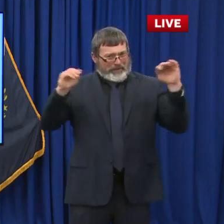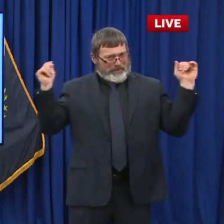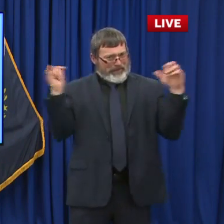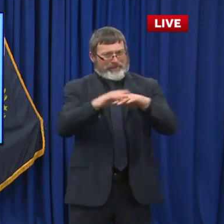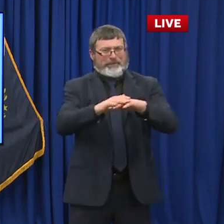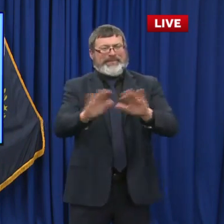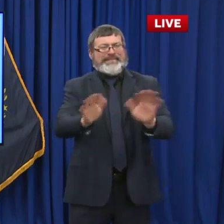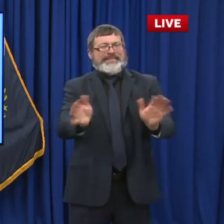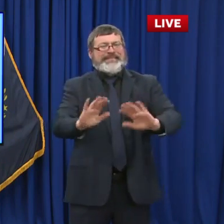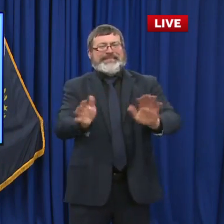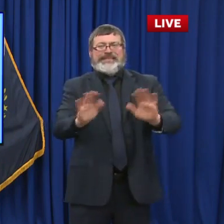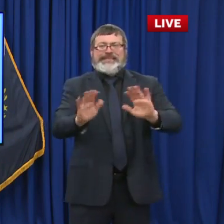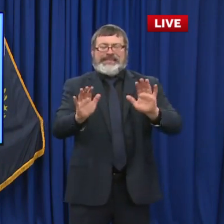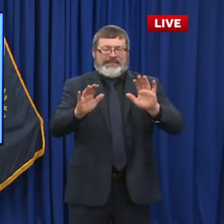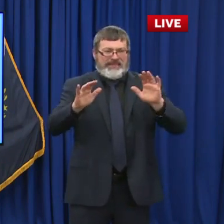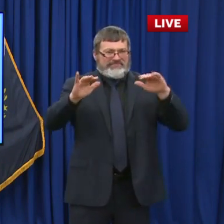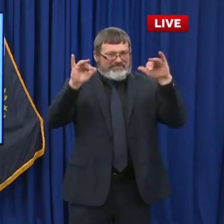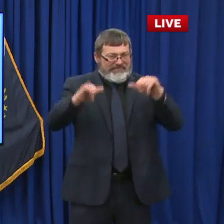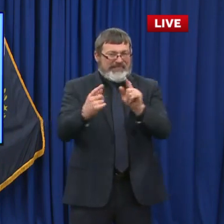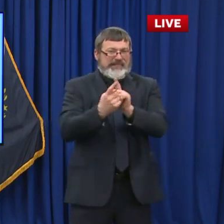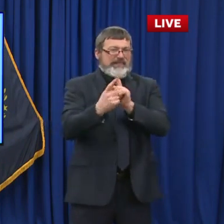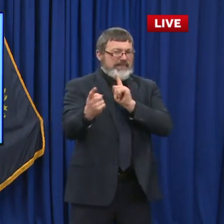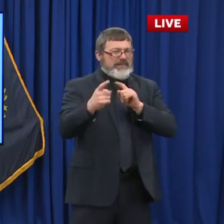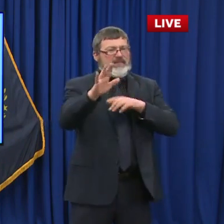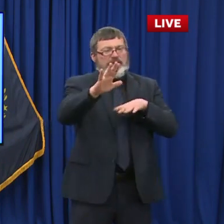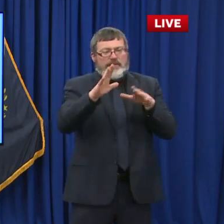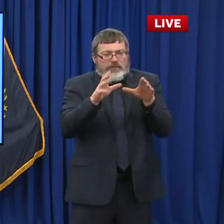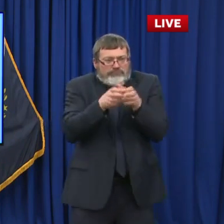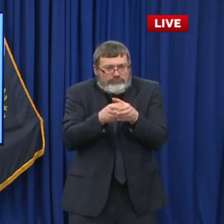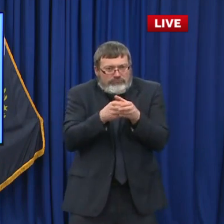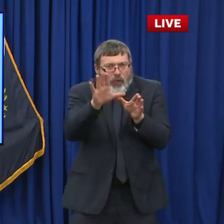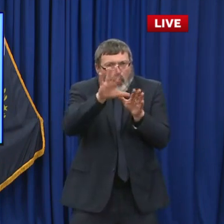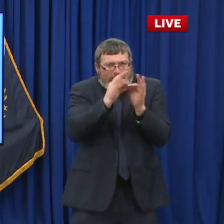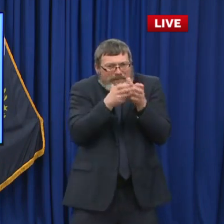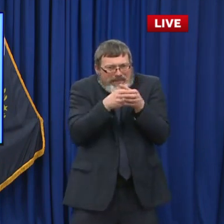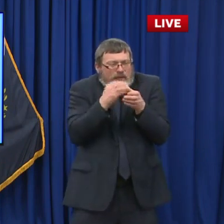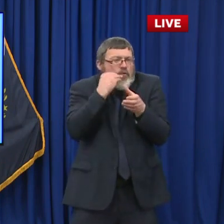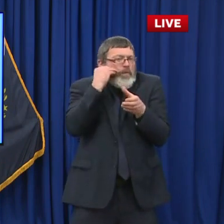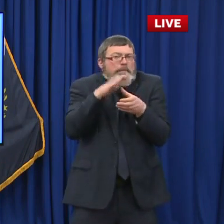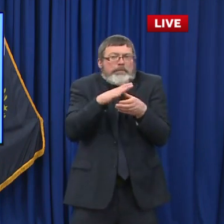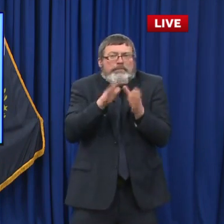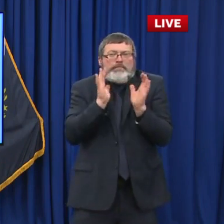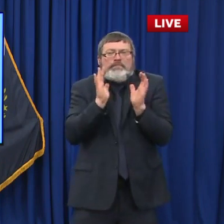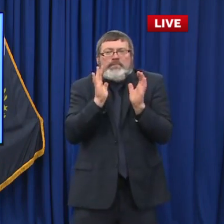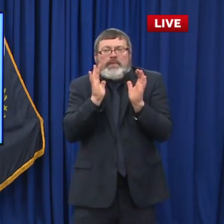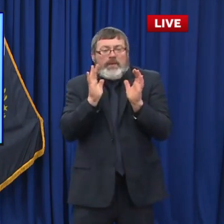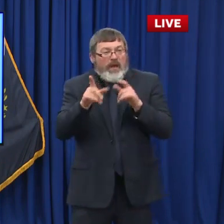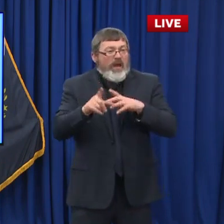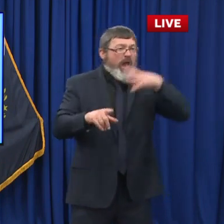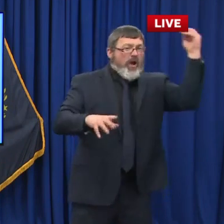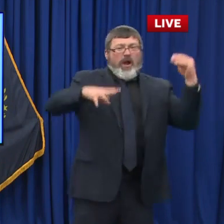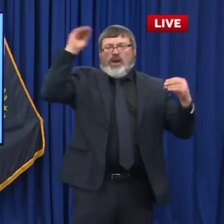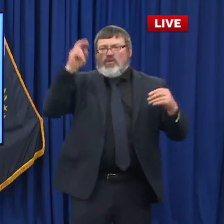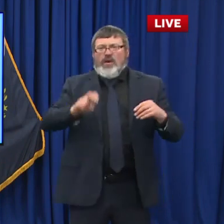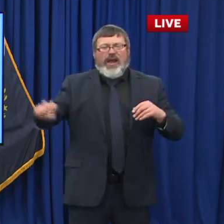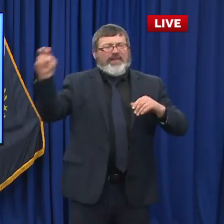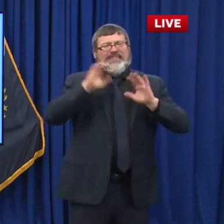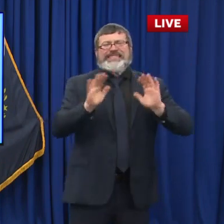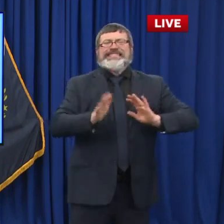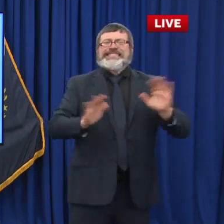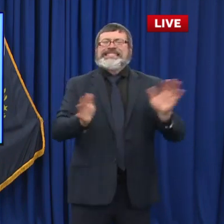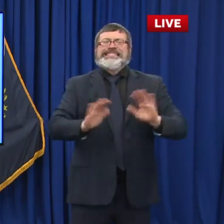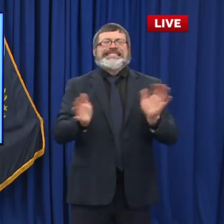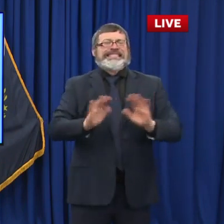WE WANT TO REMIND EVERYONE TO BE CAREFUL, AVOID GATHERINGS, WEAR A MASK, STAY SIX FEET APART FROM EVERYONE.